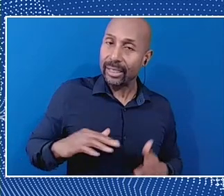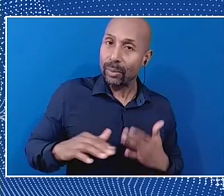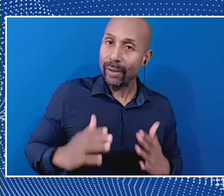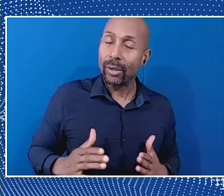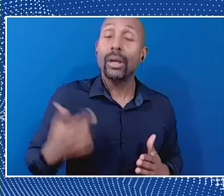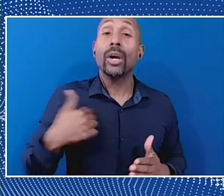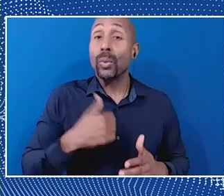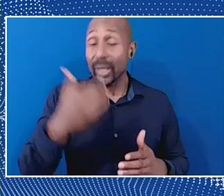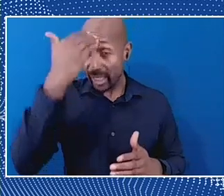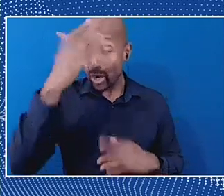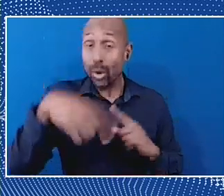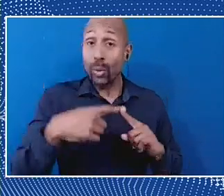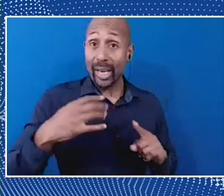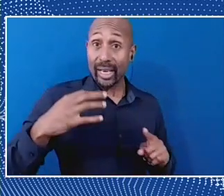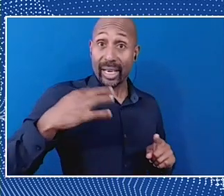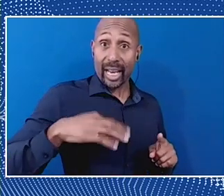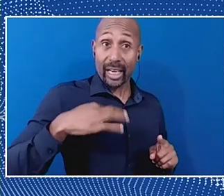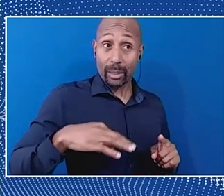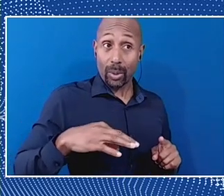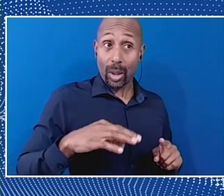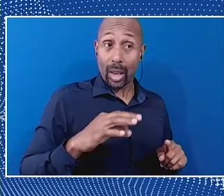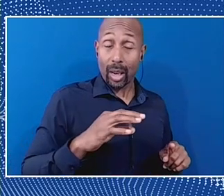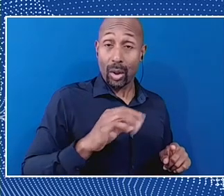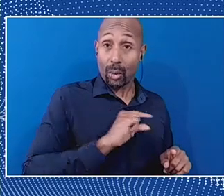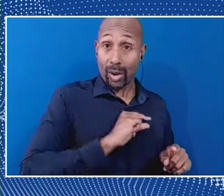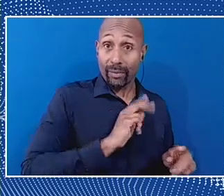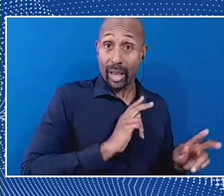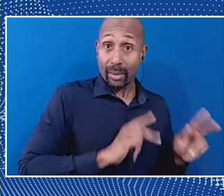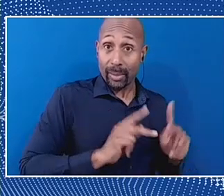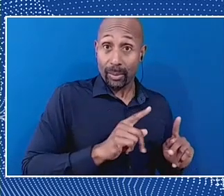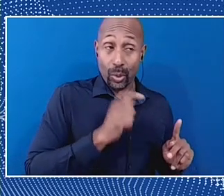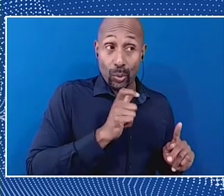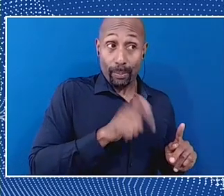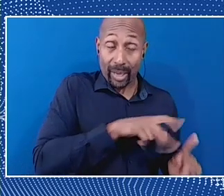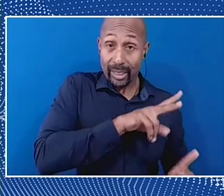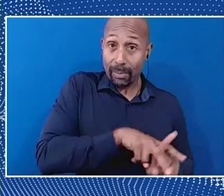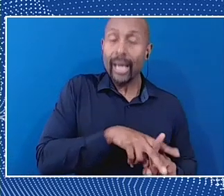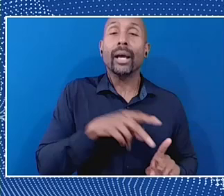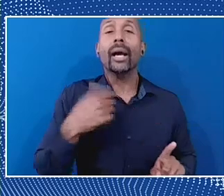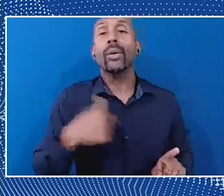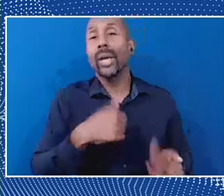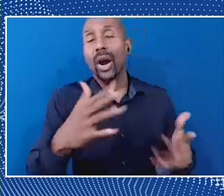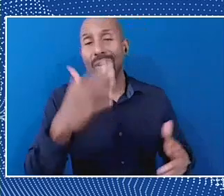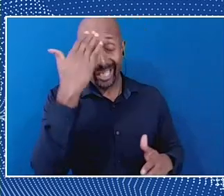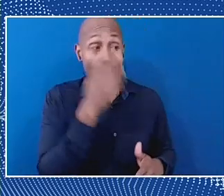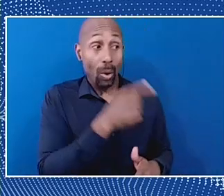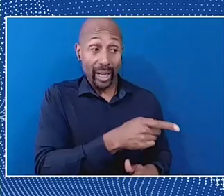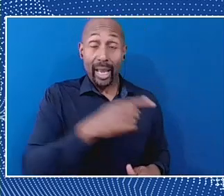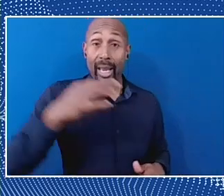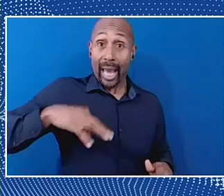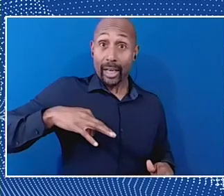apply, and the answer is they don't apply. And we know this. We have seen this in lots of different